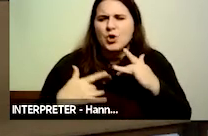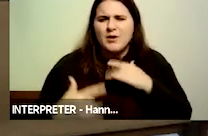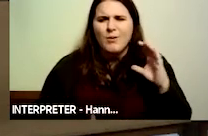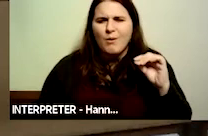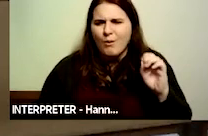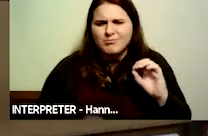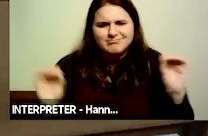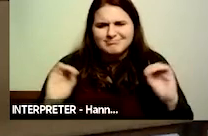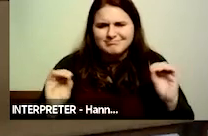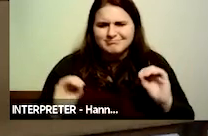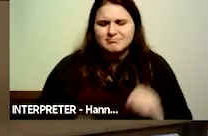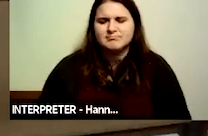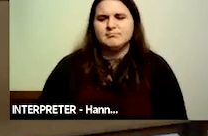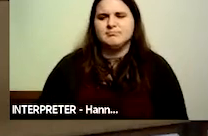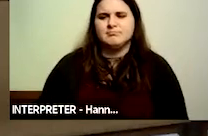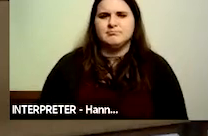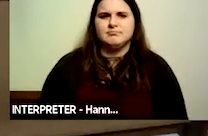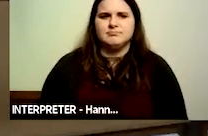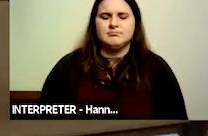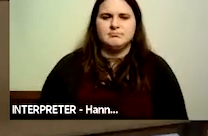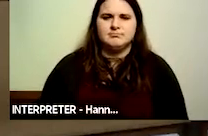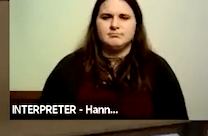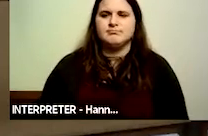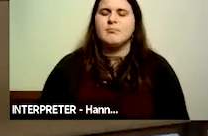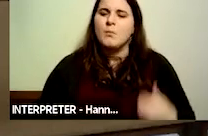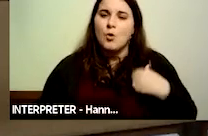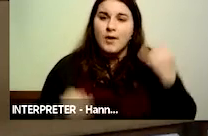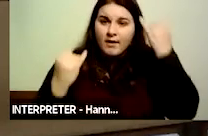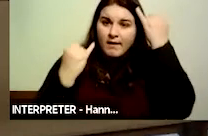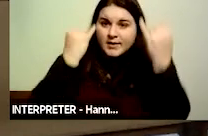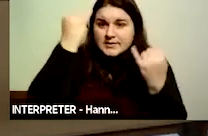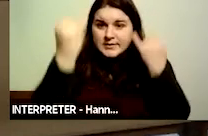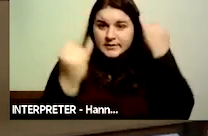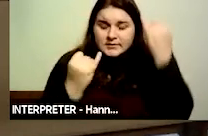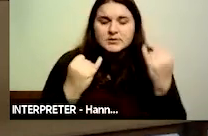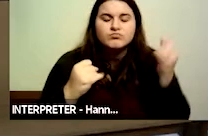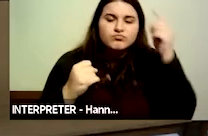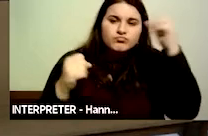Ben Woelk: What inspires us we come up with ideas we talk we chat we brainstorm. We see